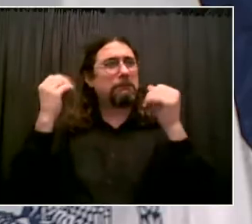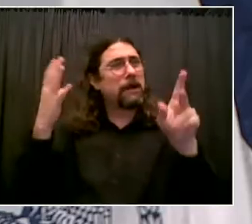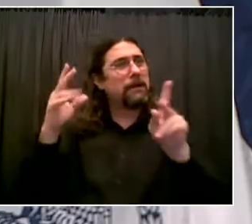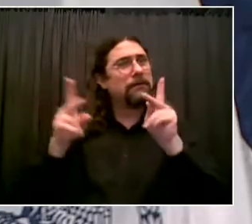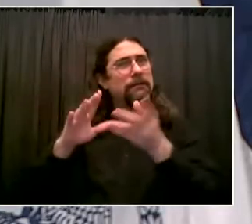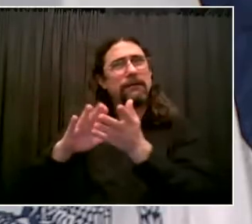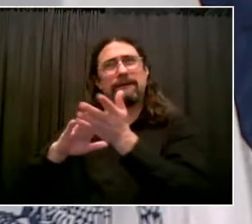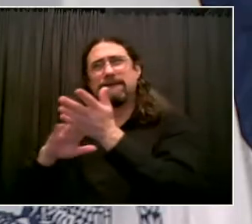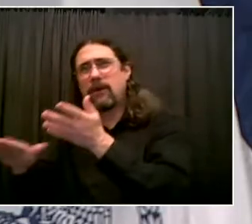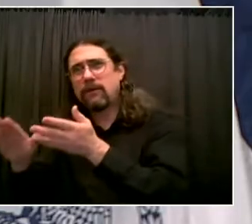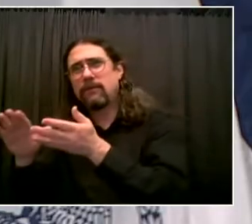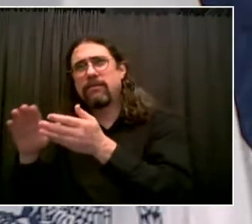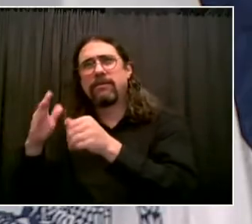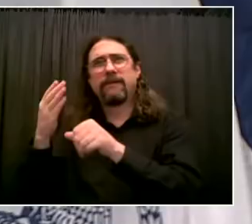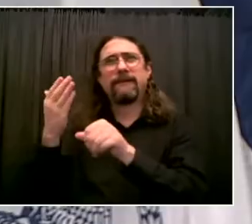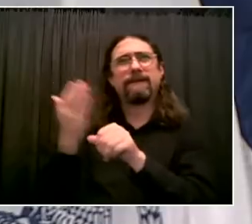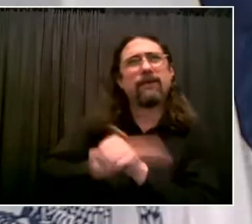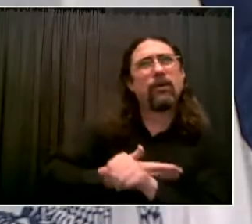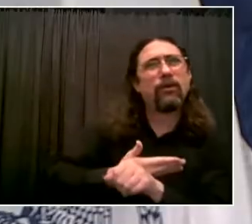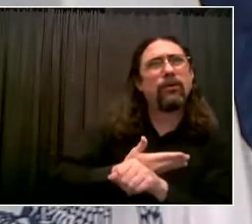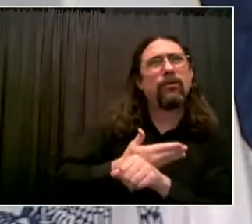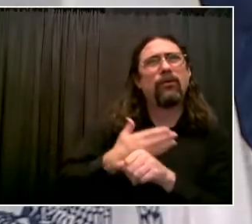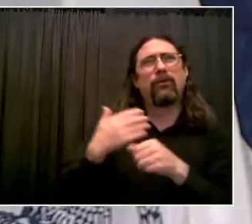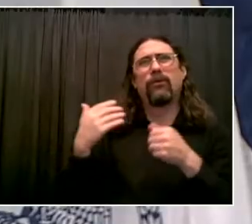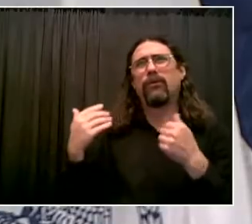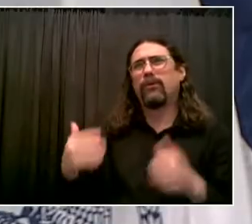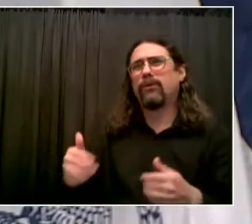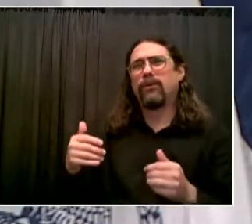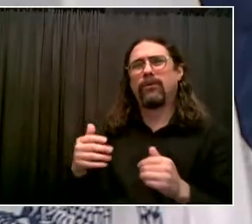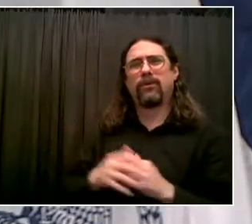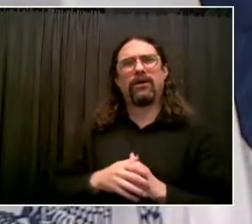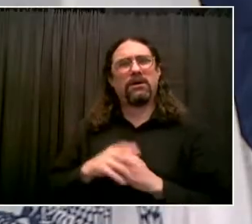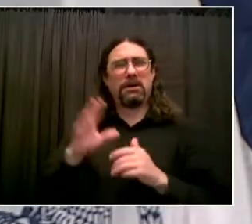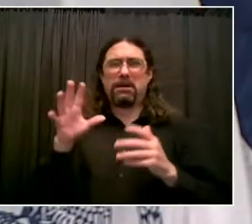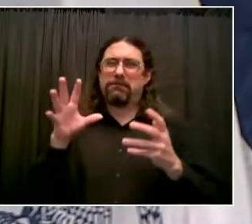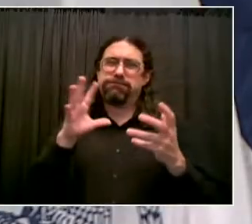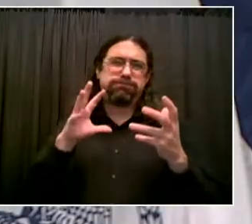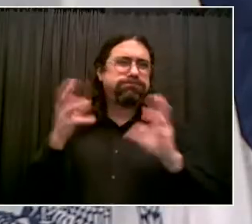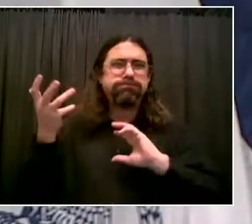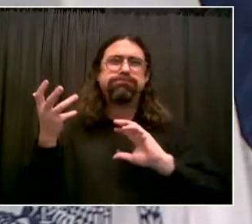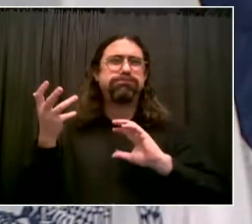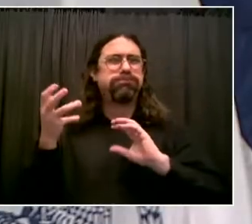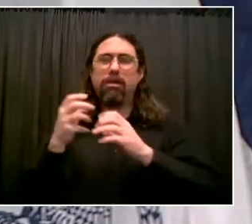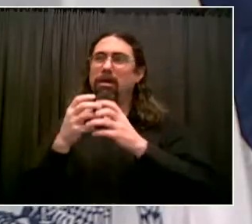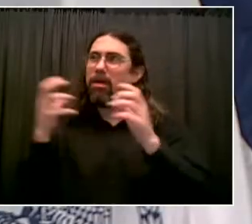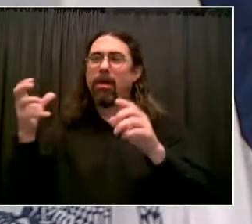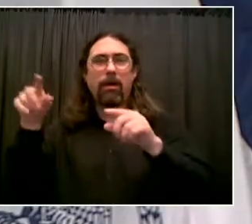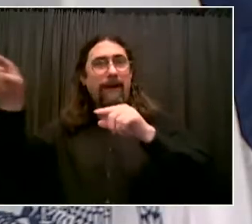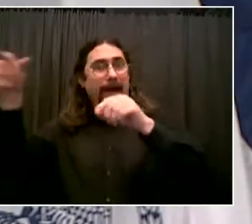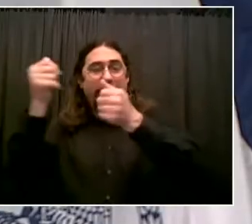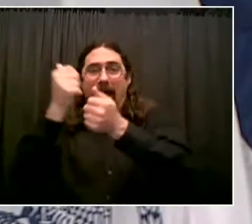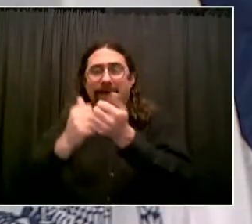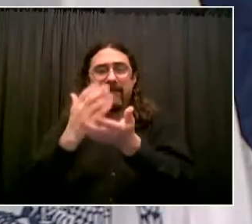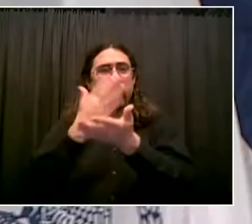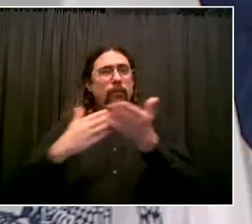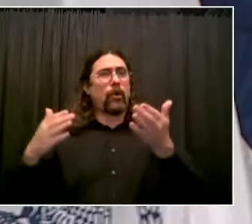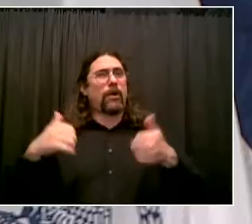OFPROUNDLY DISRUPTED. WE HAD TO WORK IN THE CONTEXT